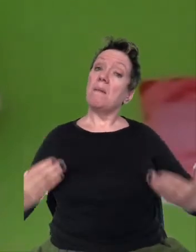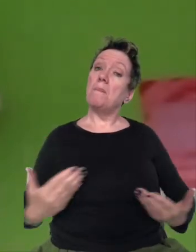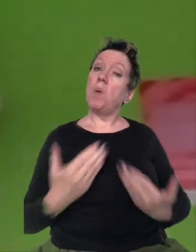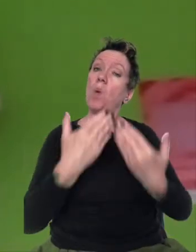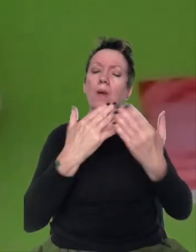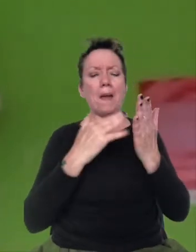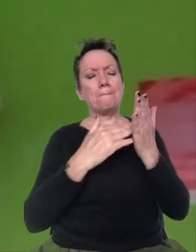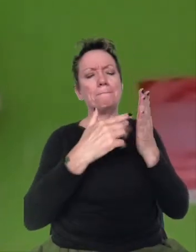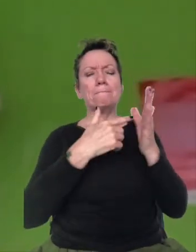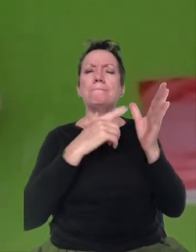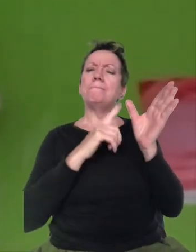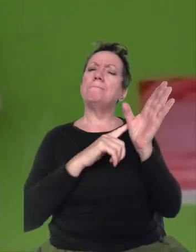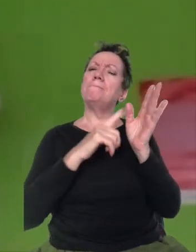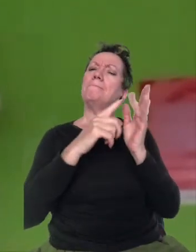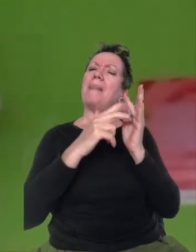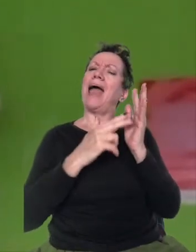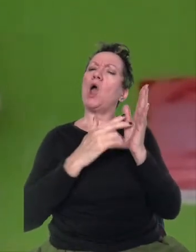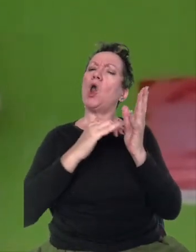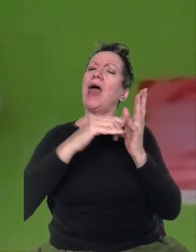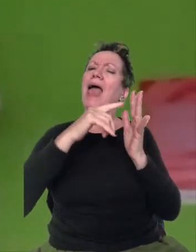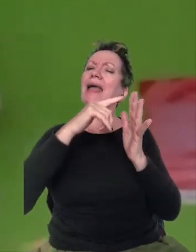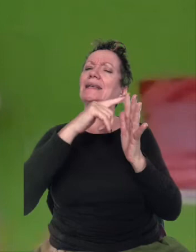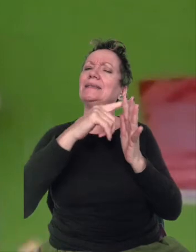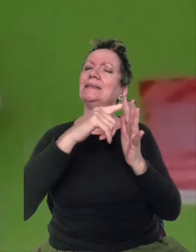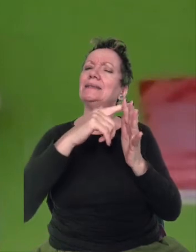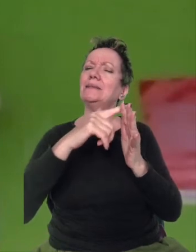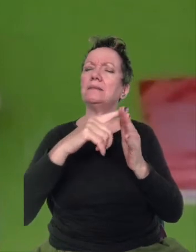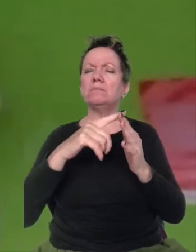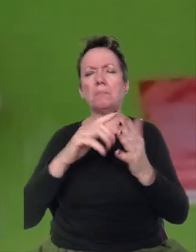I mean, you wouldn't be able to spread me between two slices of bread, but.